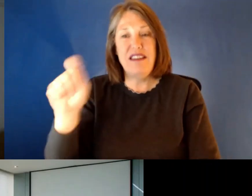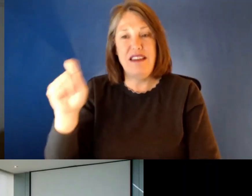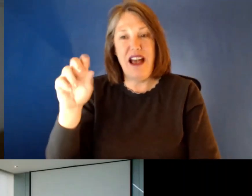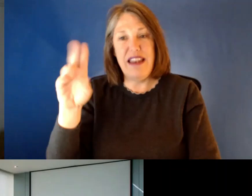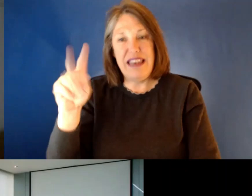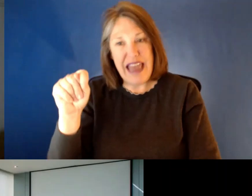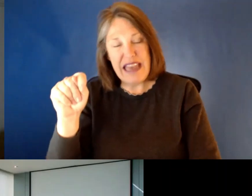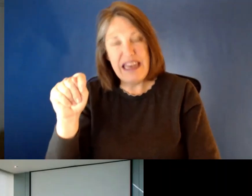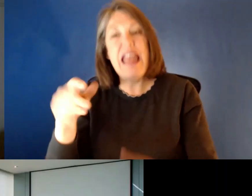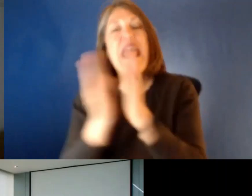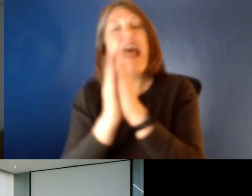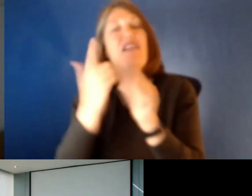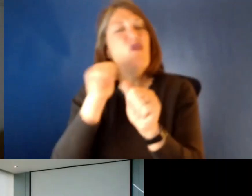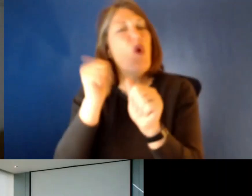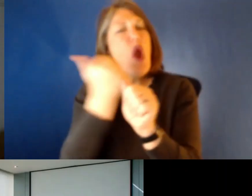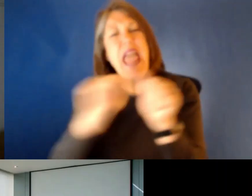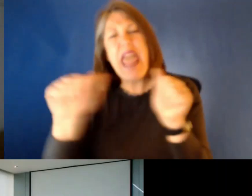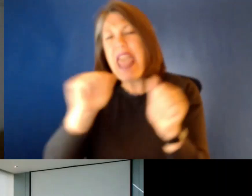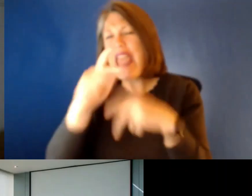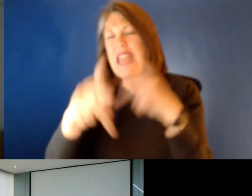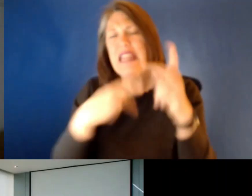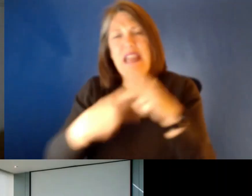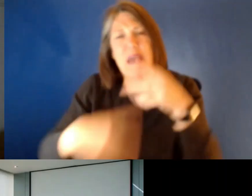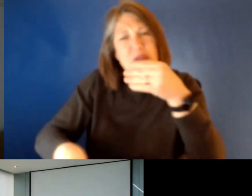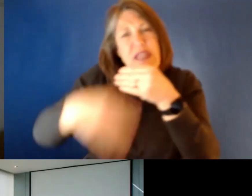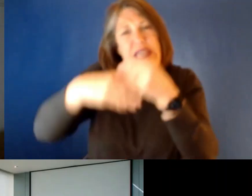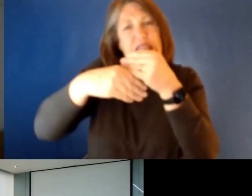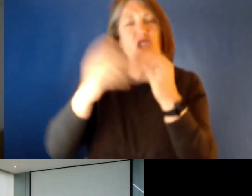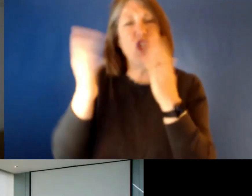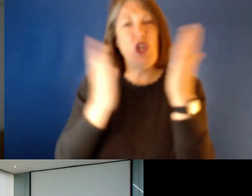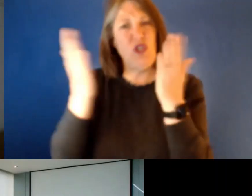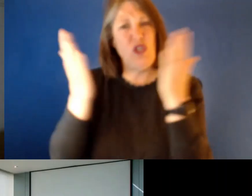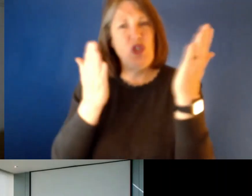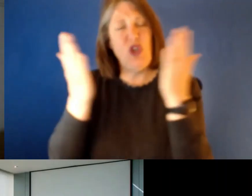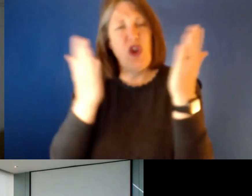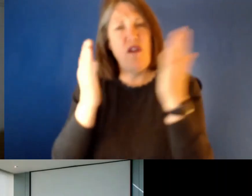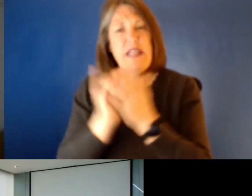for 06:20:29 any form of additional service like